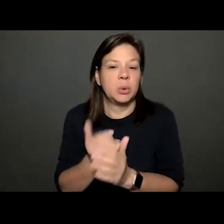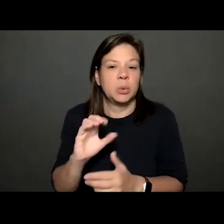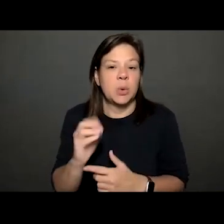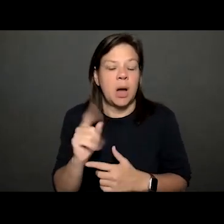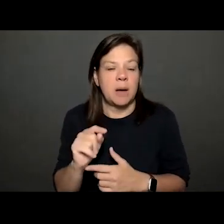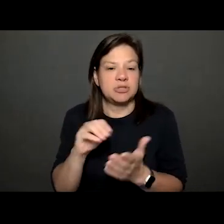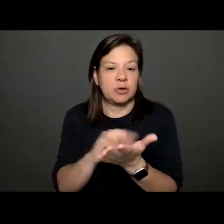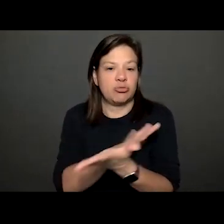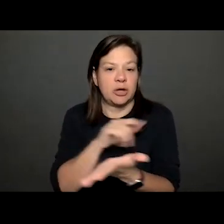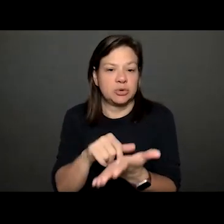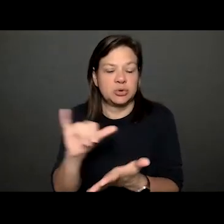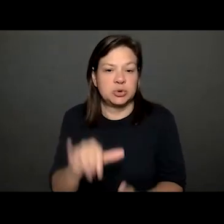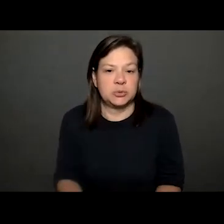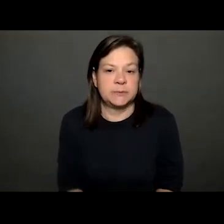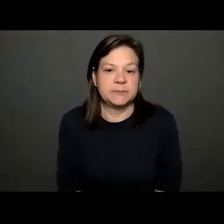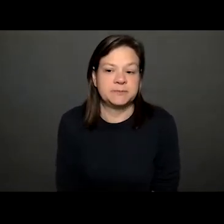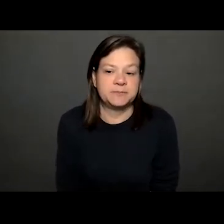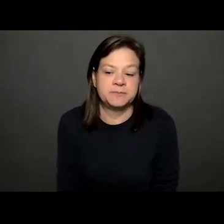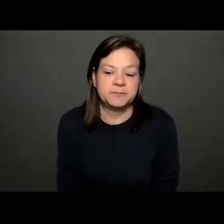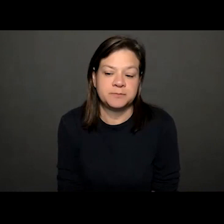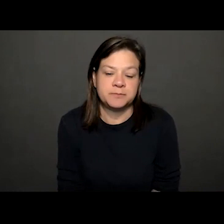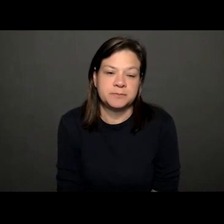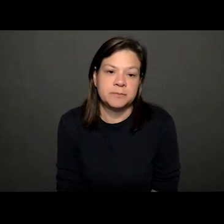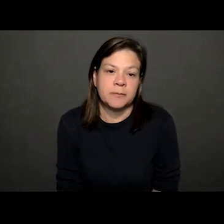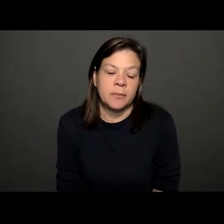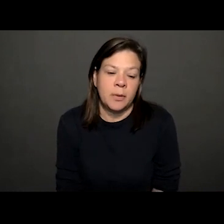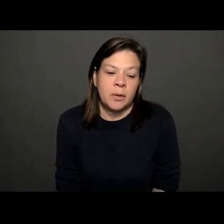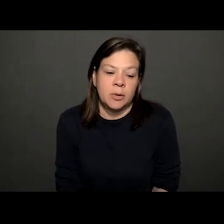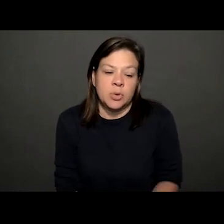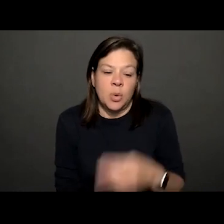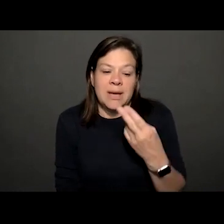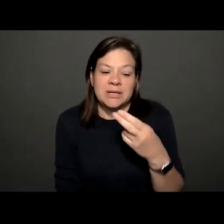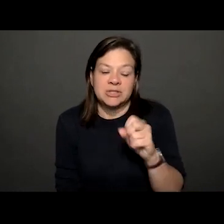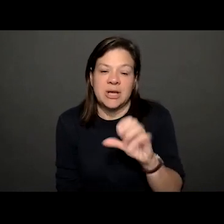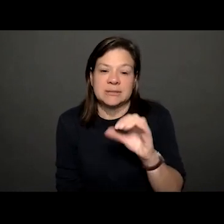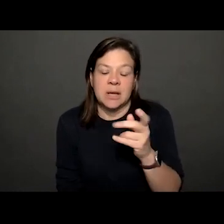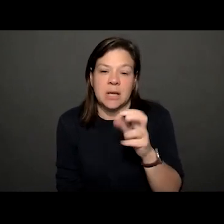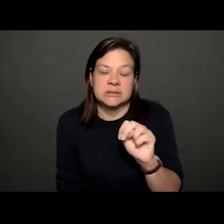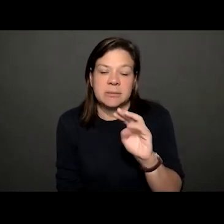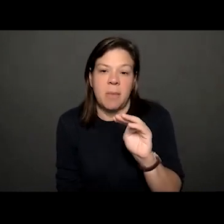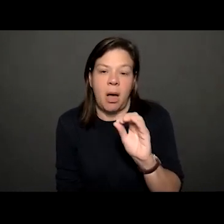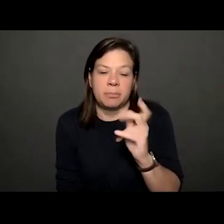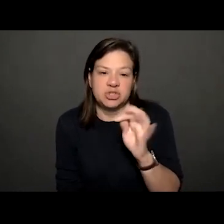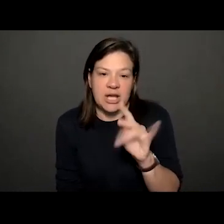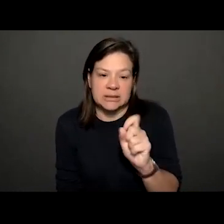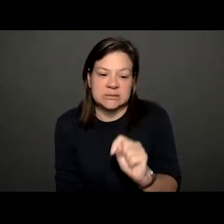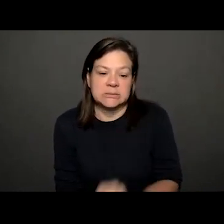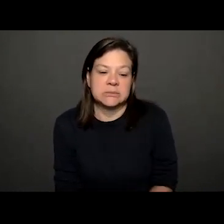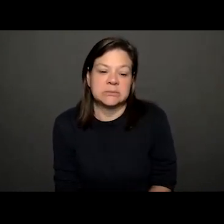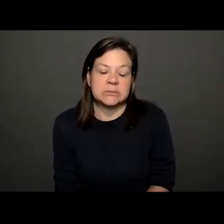SO FIENTER -- SO IF I ENTER HS CUSTOM OBJECT AGAIN, YOU